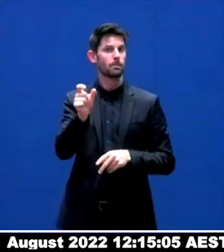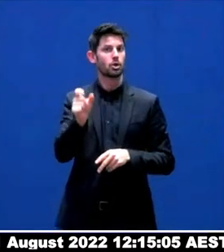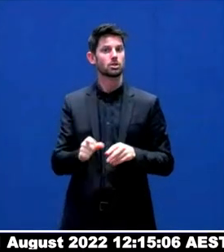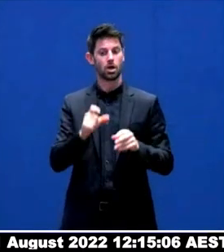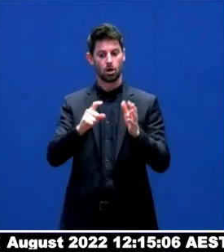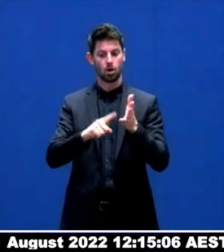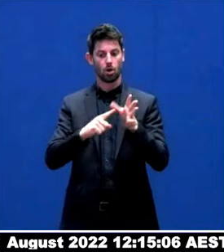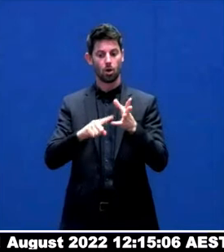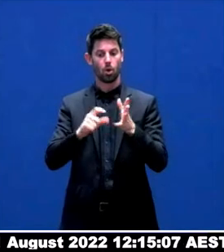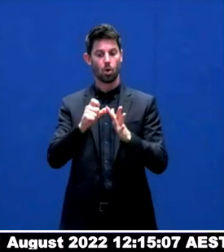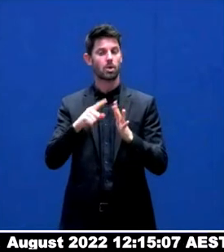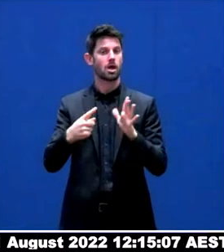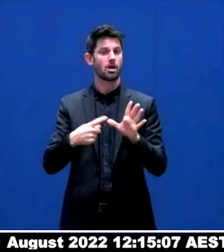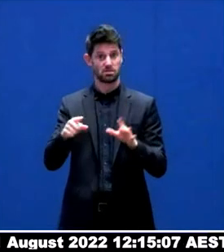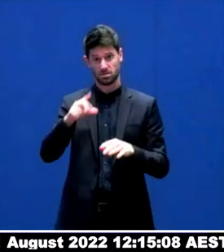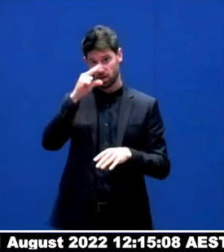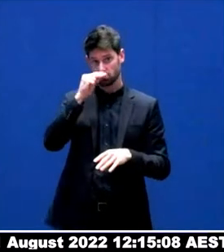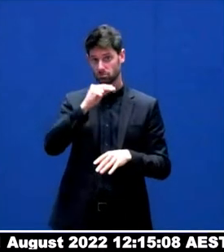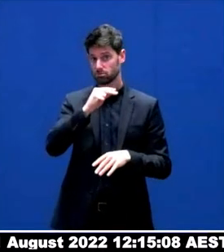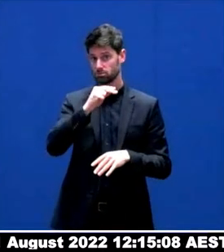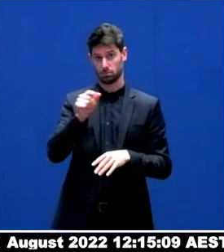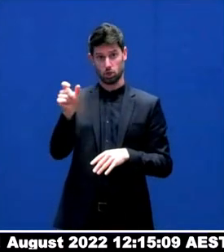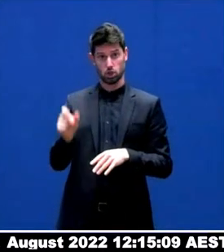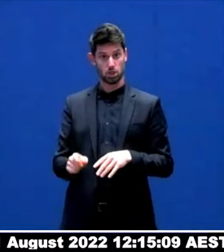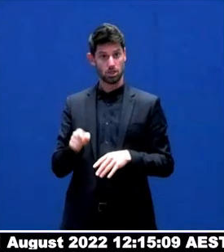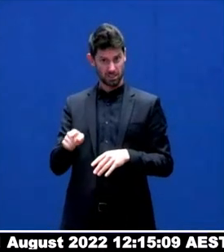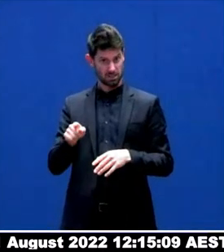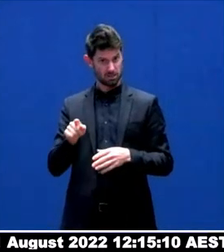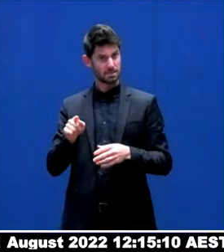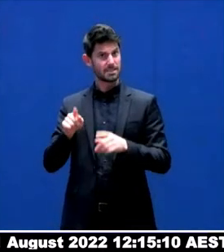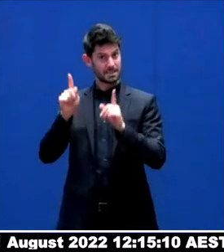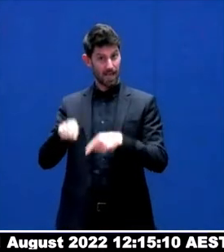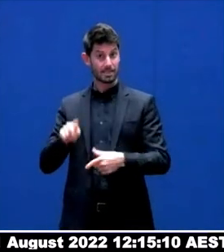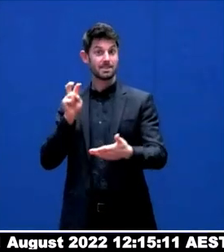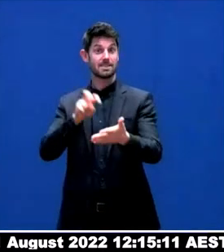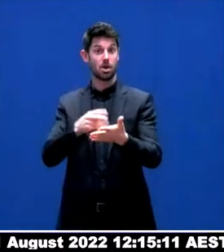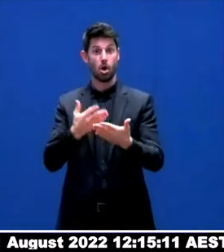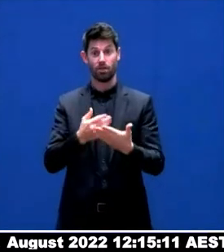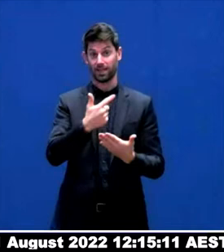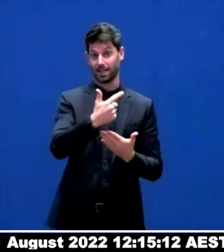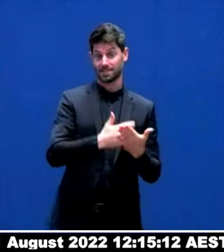young person, said she thought she joined the housing list in 2016, for example, and